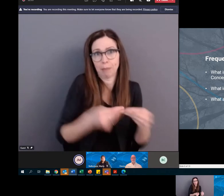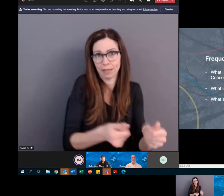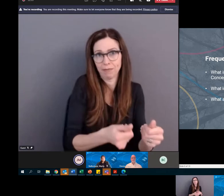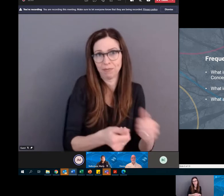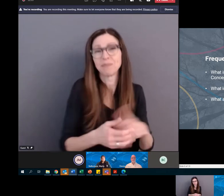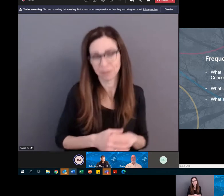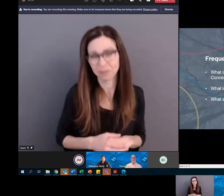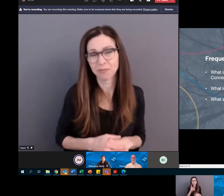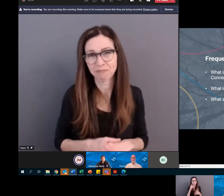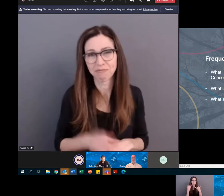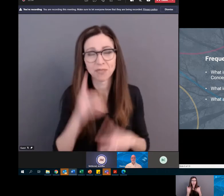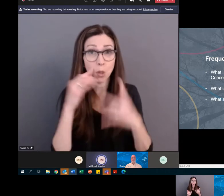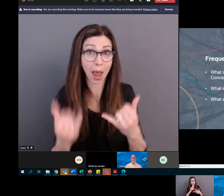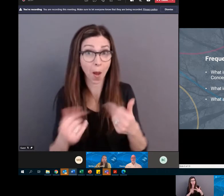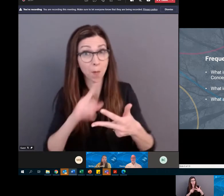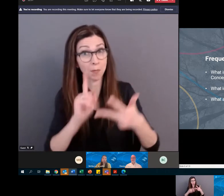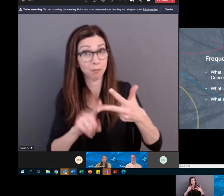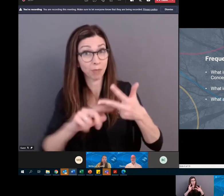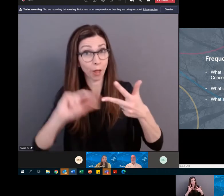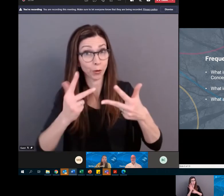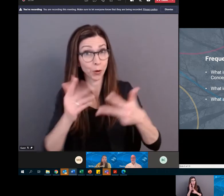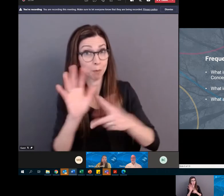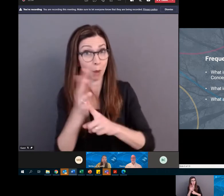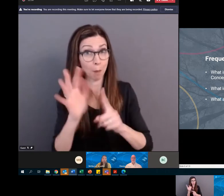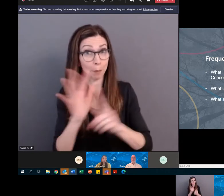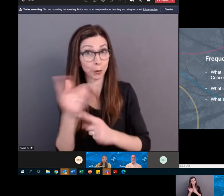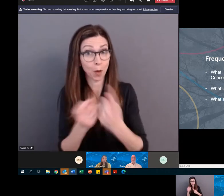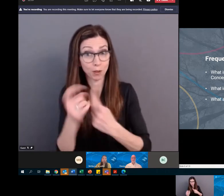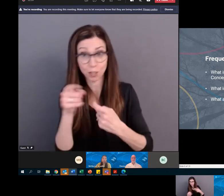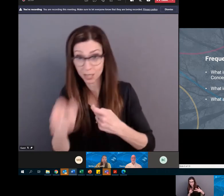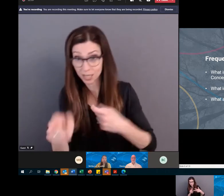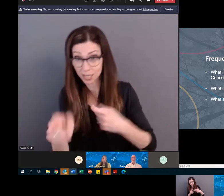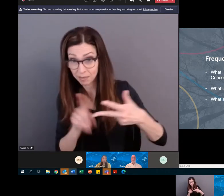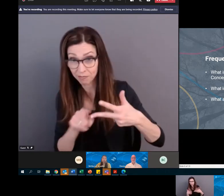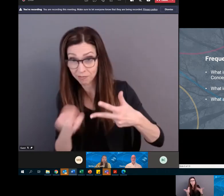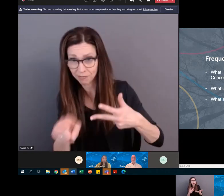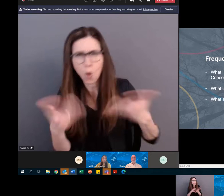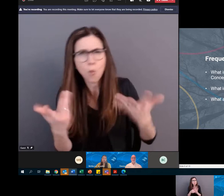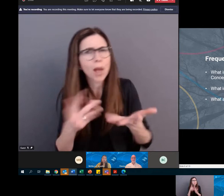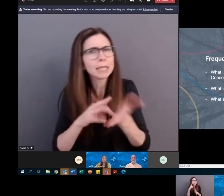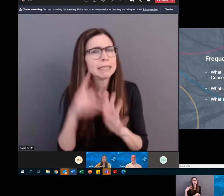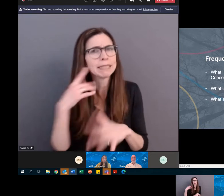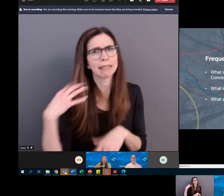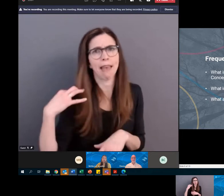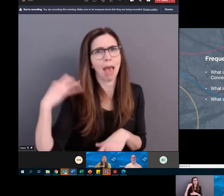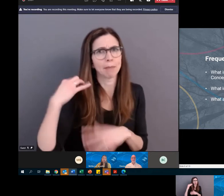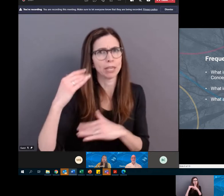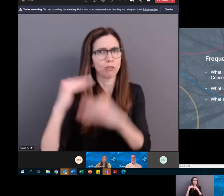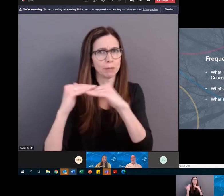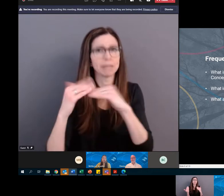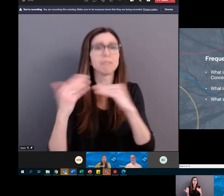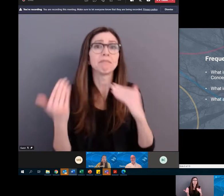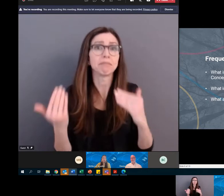Thank you, Sean. The third question is: what are application limits? Individuals and groups may submit a